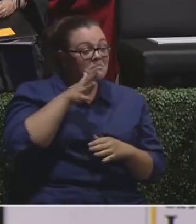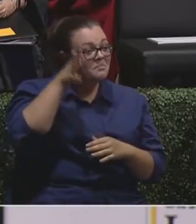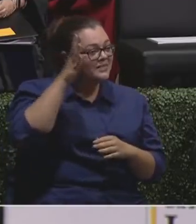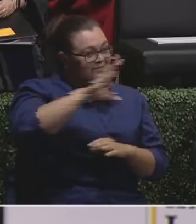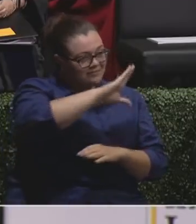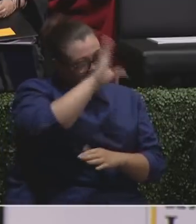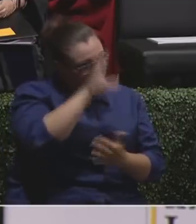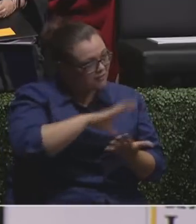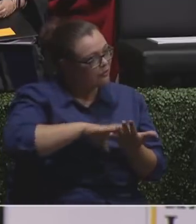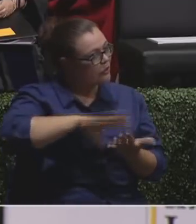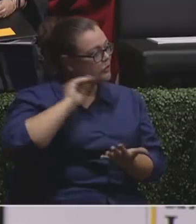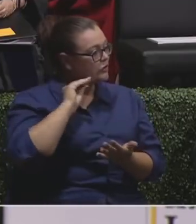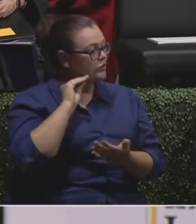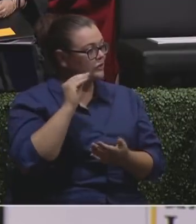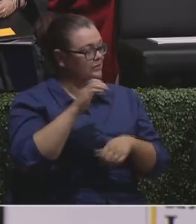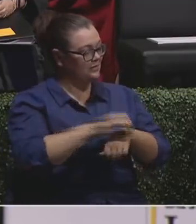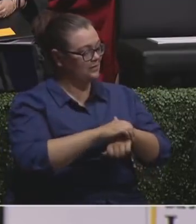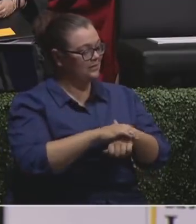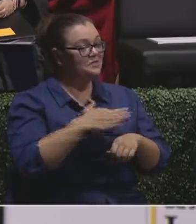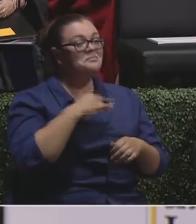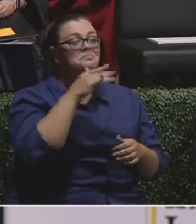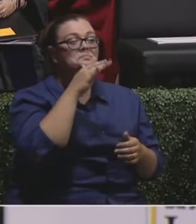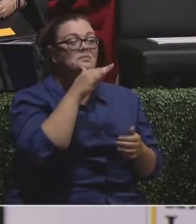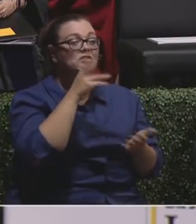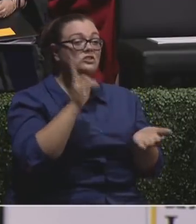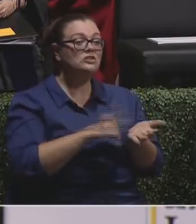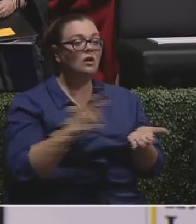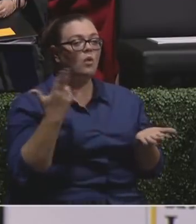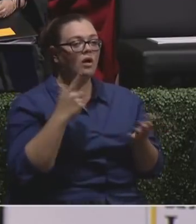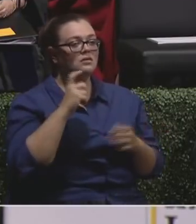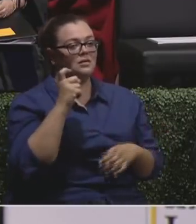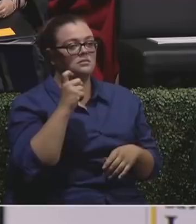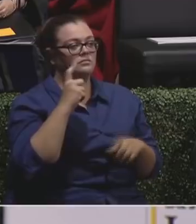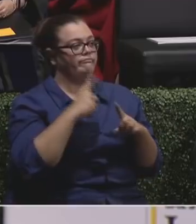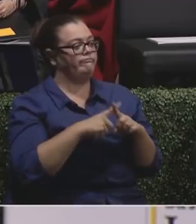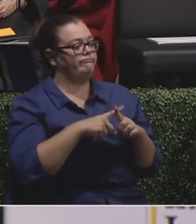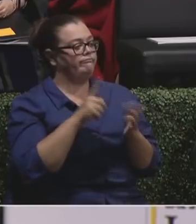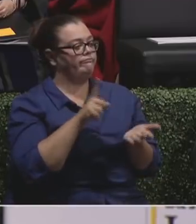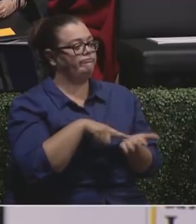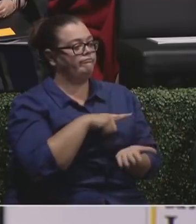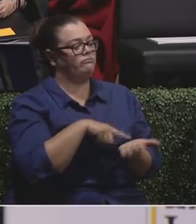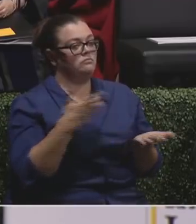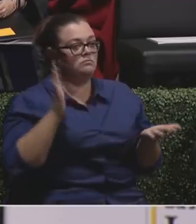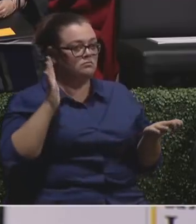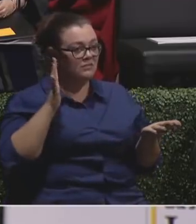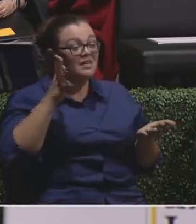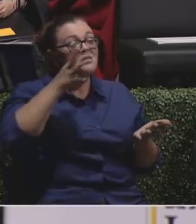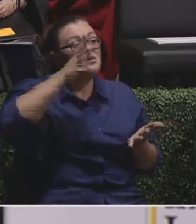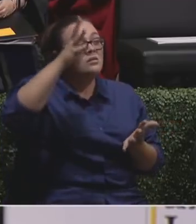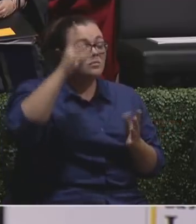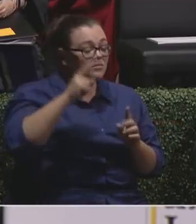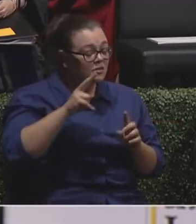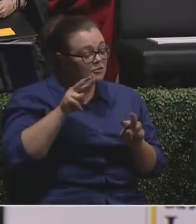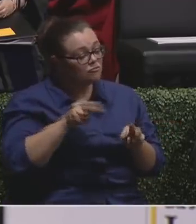READ OR WRITE. MY PARENTS NEVER LEARNED ENGLISH. MY MOTHER'S SIGNATURE WAS AN "X.